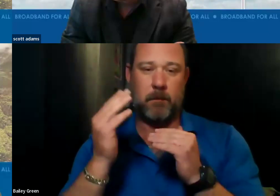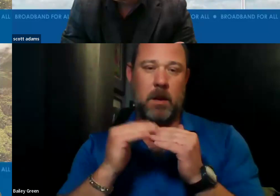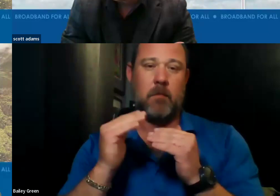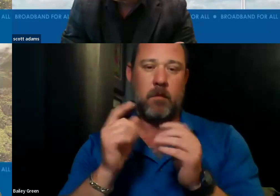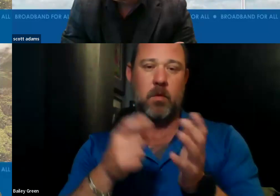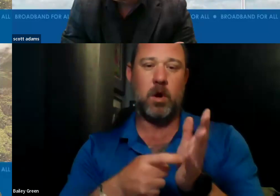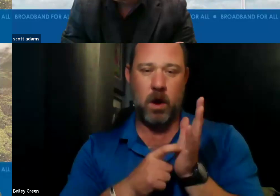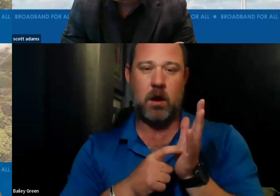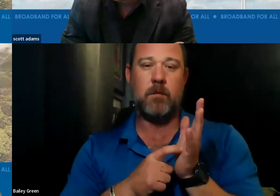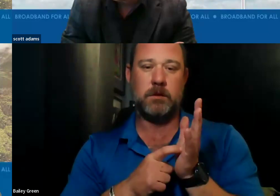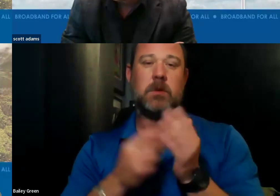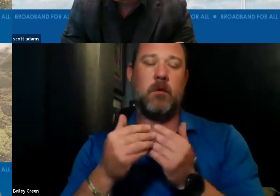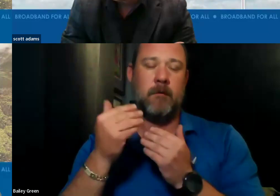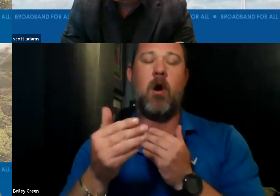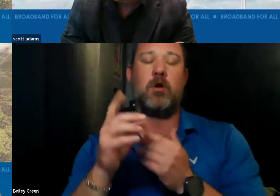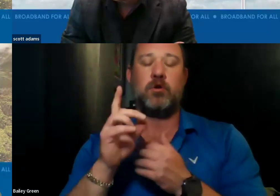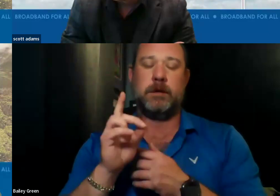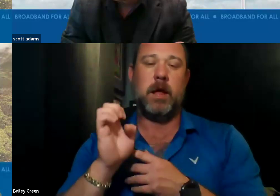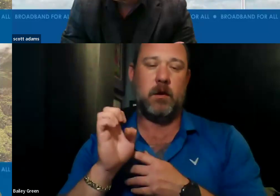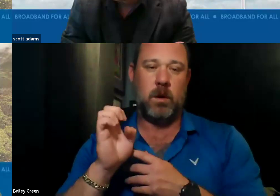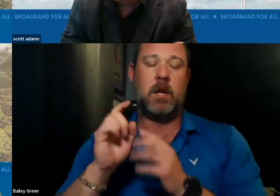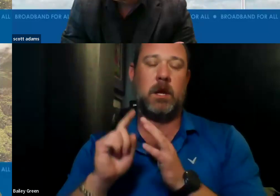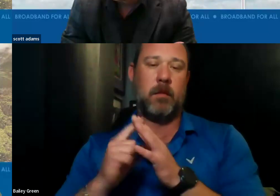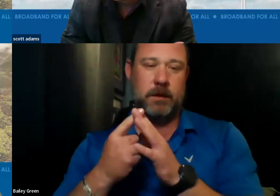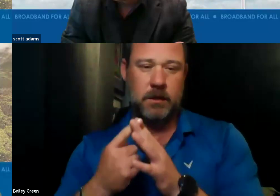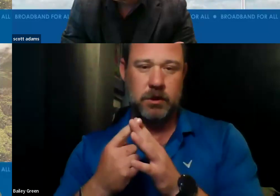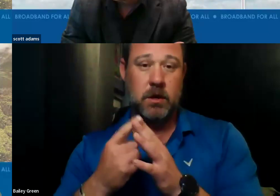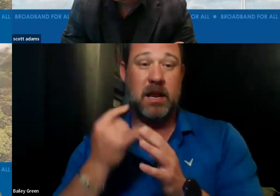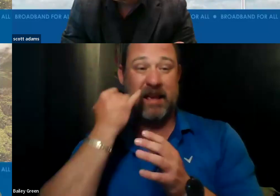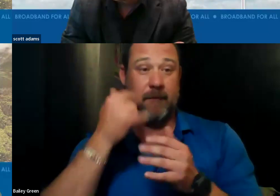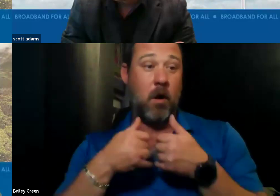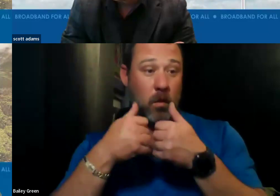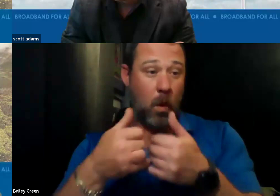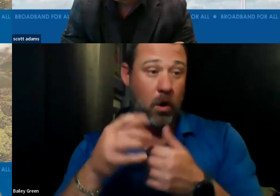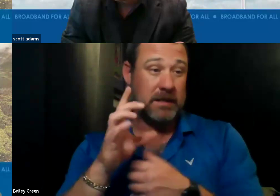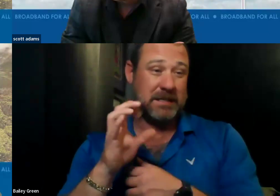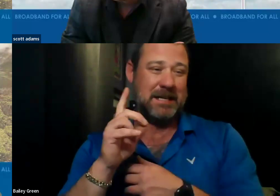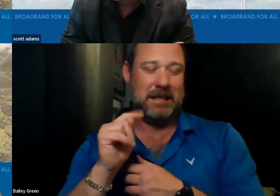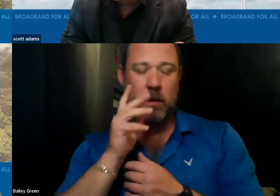move on to digital equity implementation. If awarded CDT, will take a look at that plan,